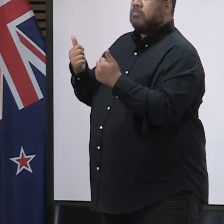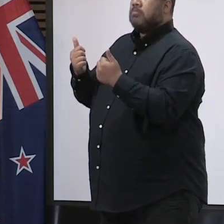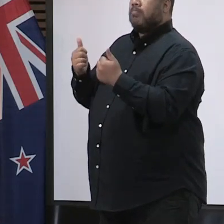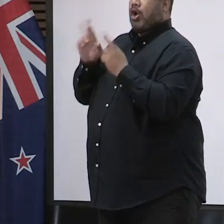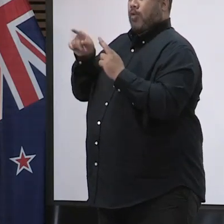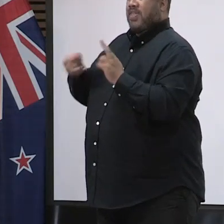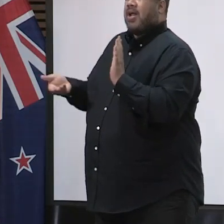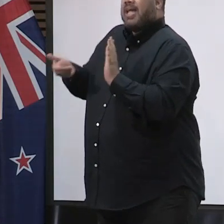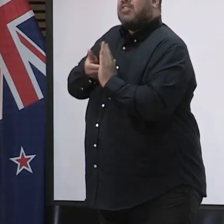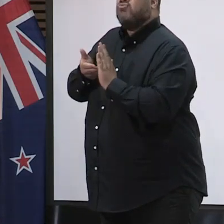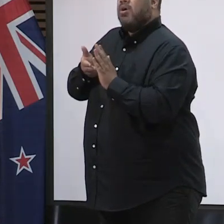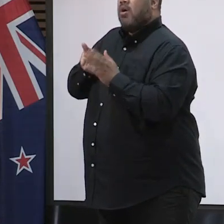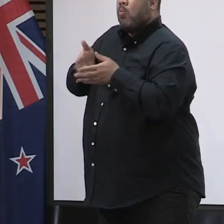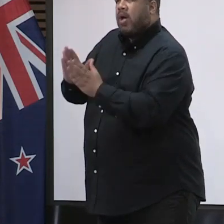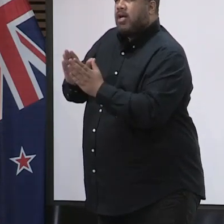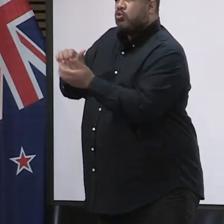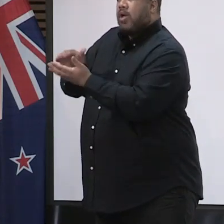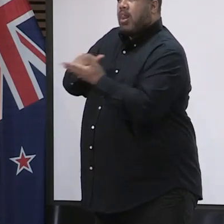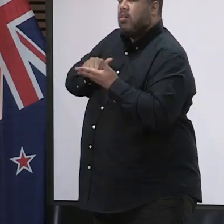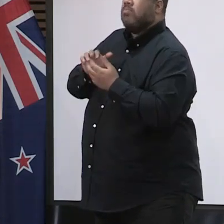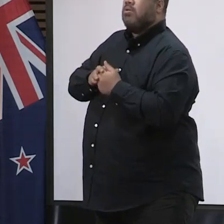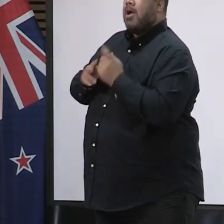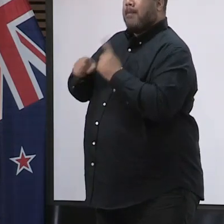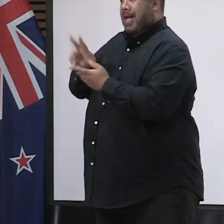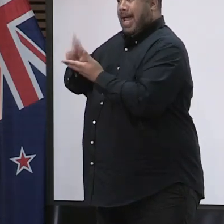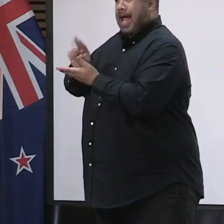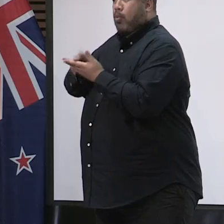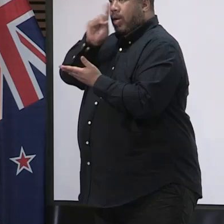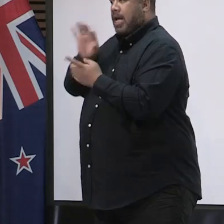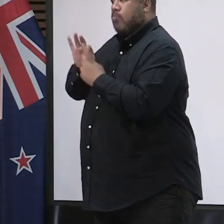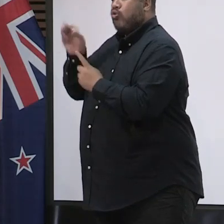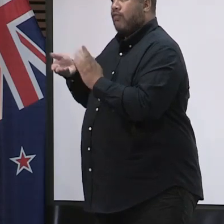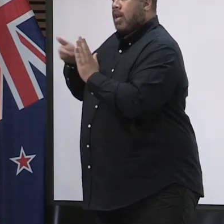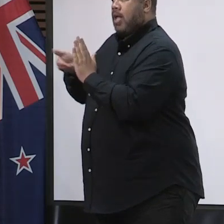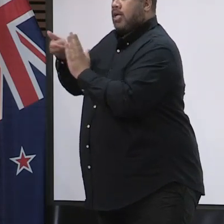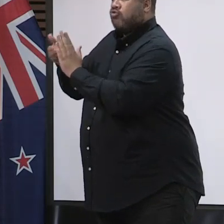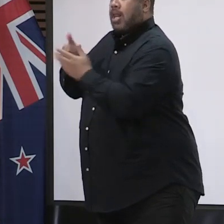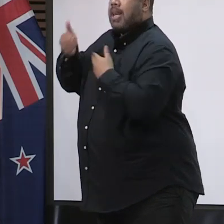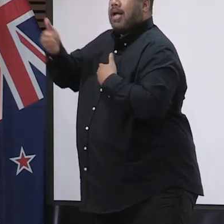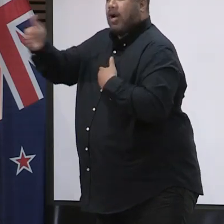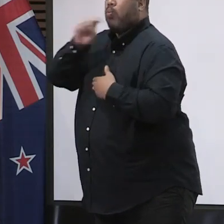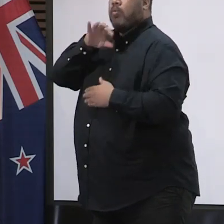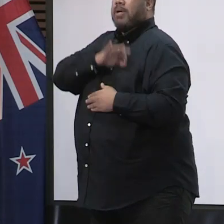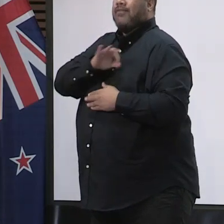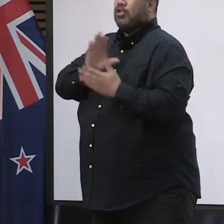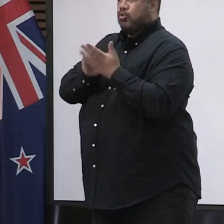performance at the moment, and